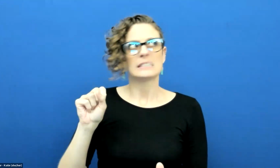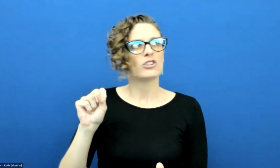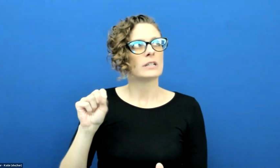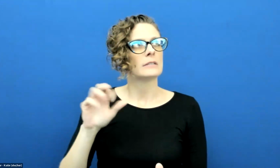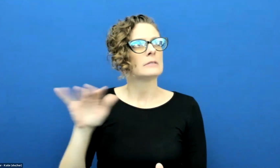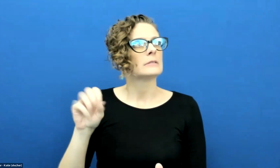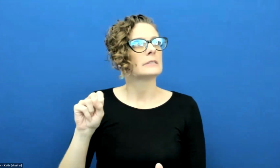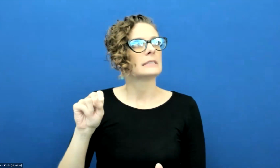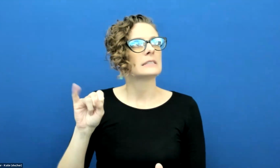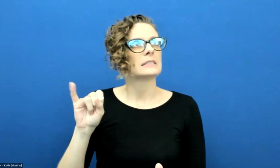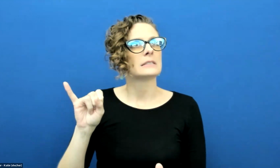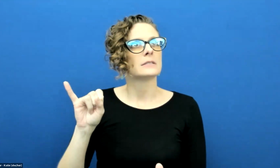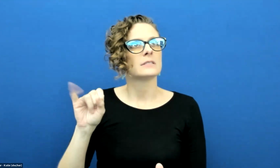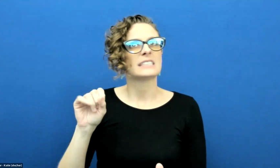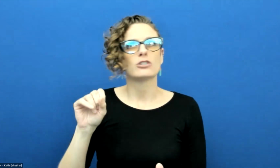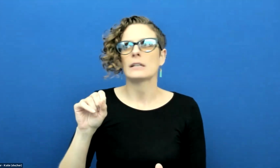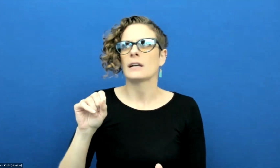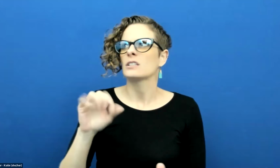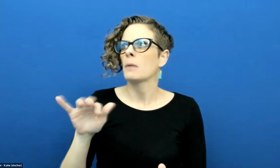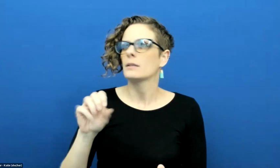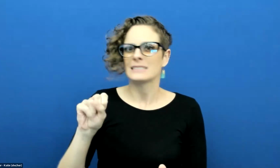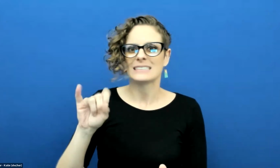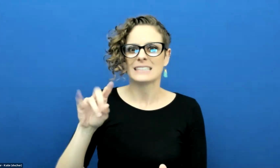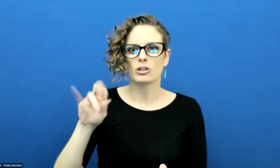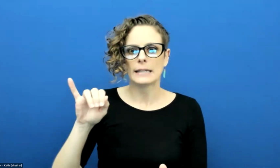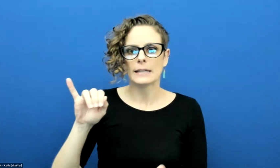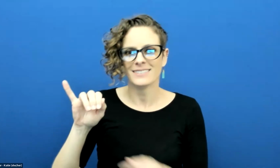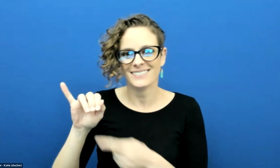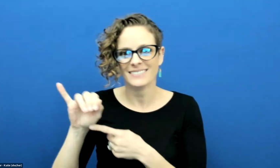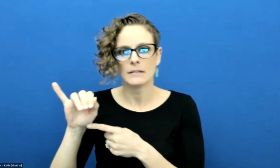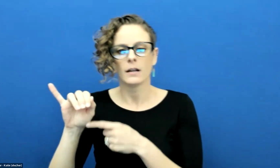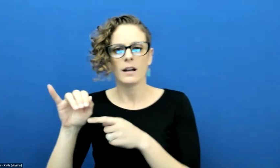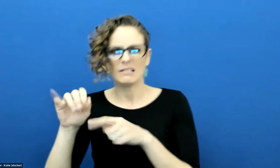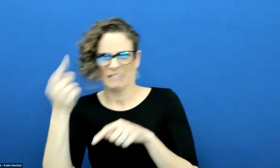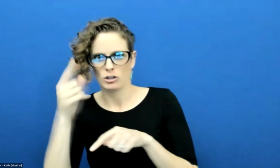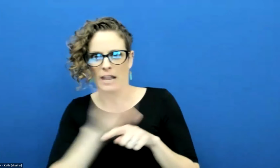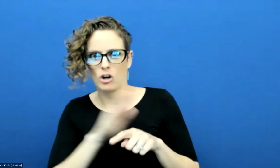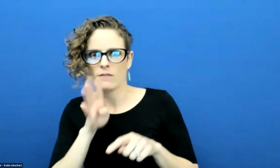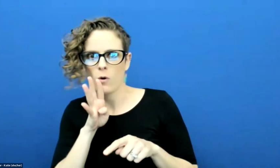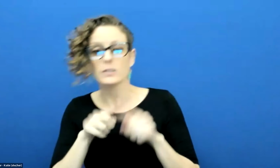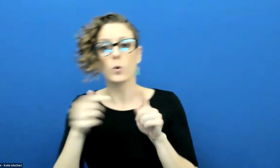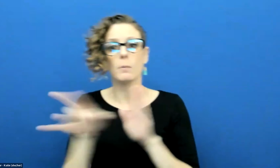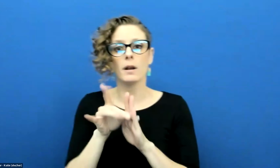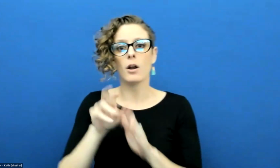understanding a commands so we in her case we put an RFID tag and you can NFC RFID are very similar